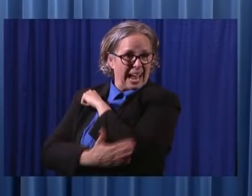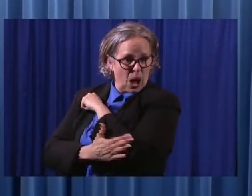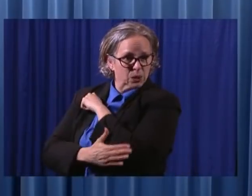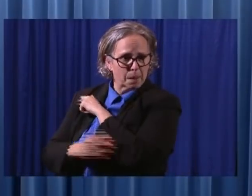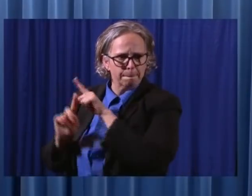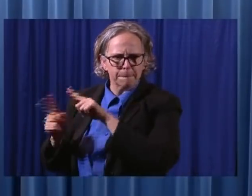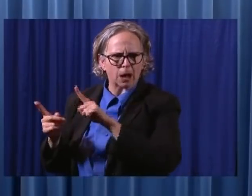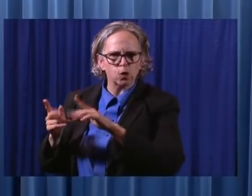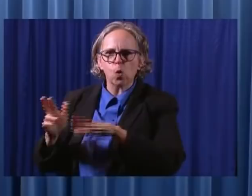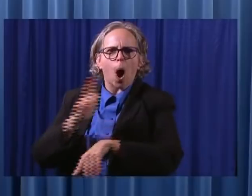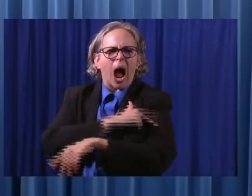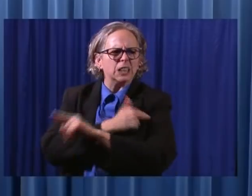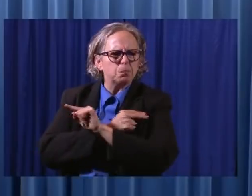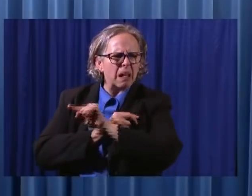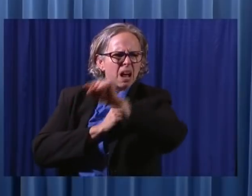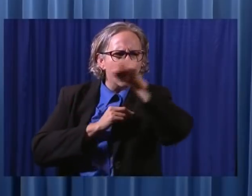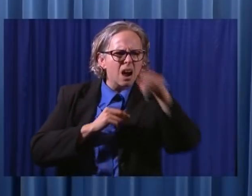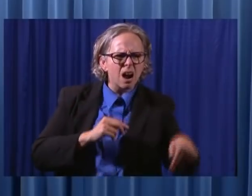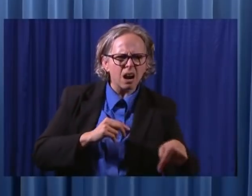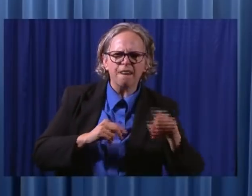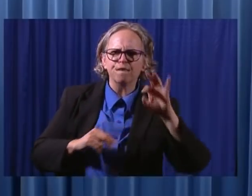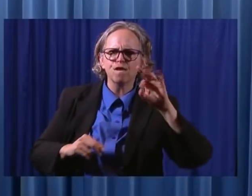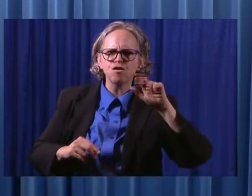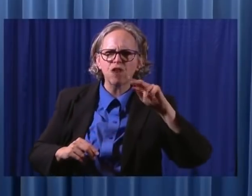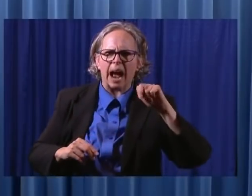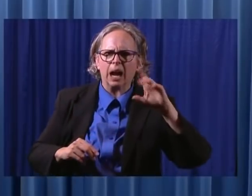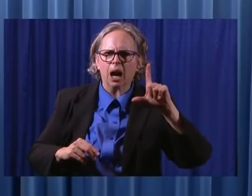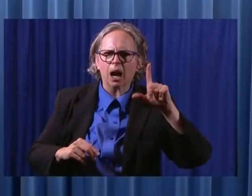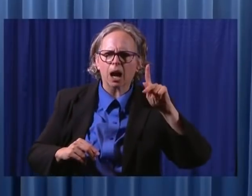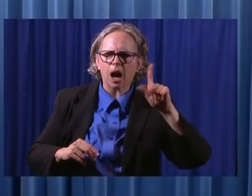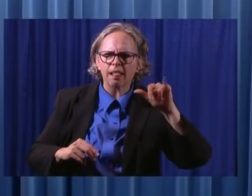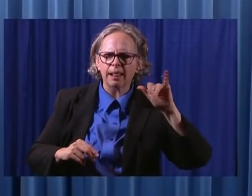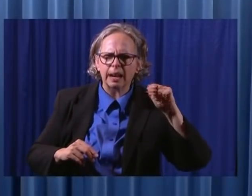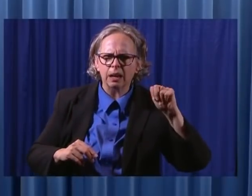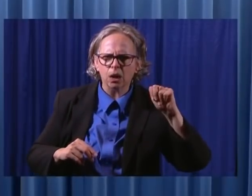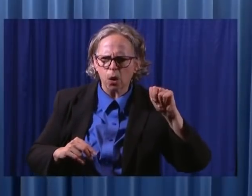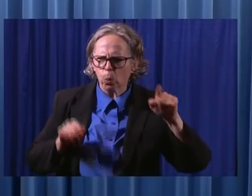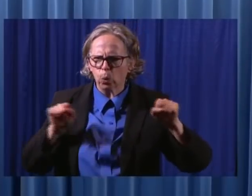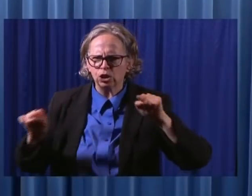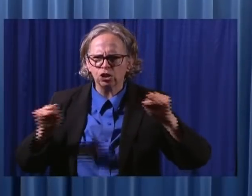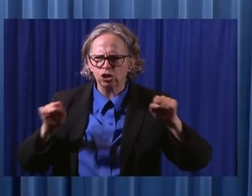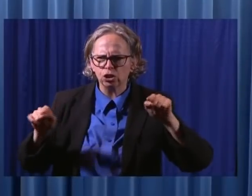IT LOOKS AT THE COUNTY OF RESIDENCE. IF SOMEBODY LIVES IN BENTON COUNTY, FOR EXAMPLE. SOMEBODY LIVES IN DELAWARE COUNTY AND THE HOSPITAL IS IN